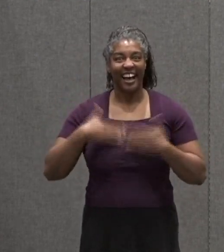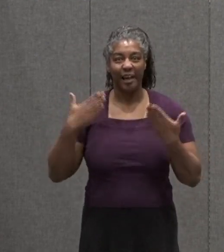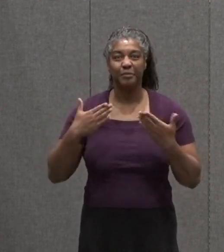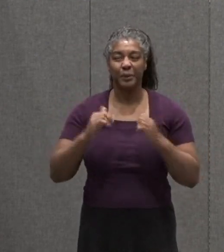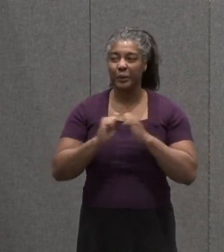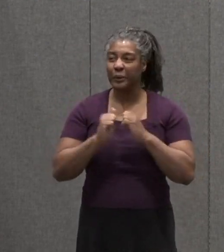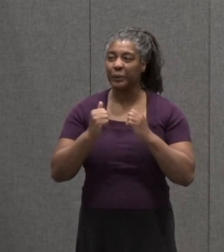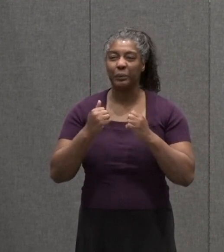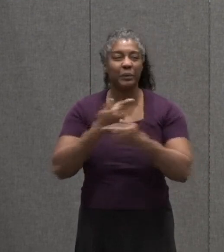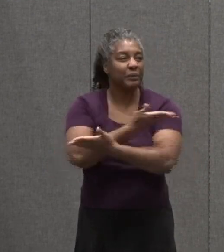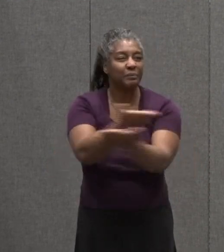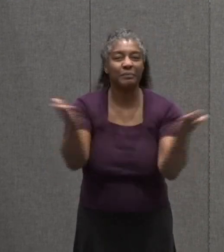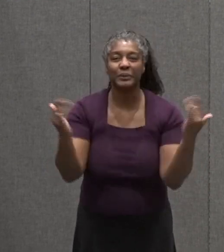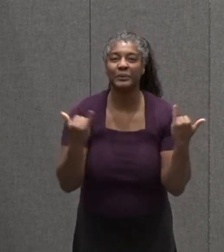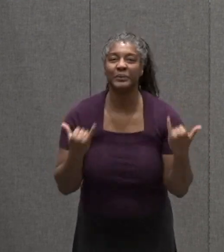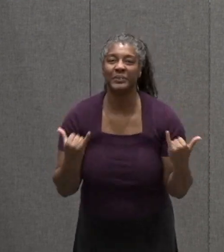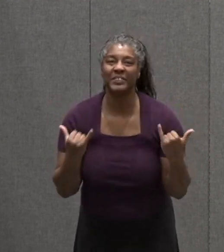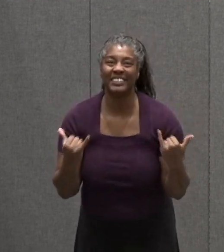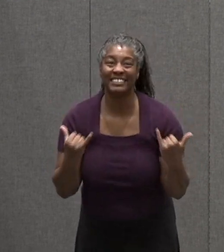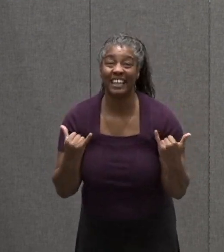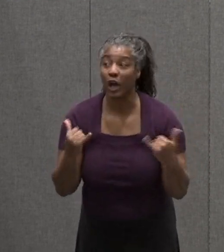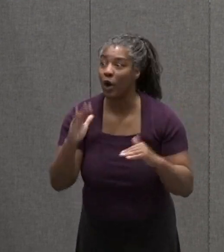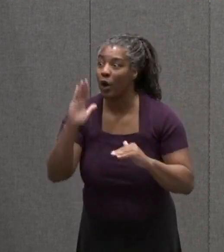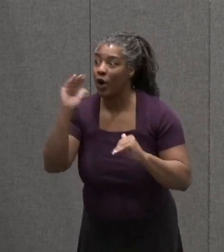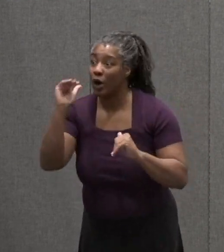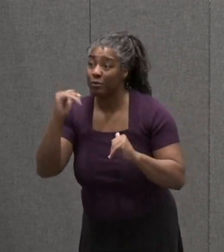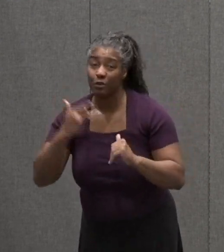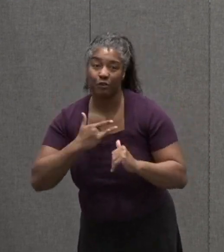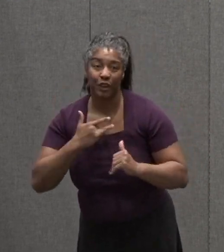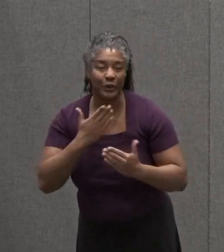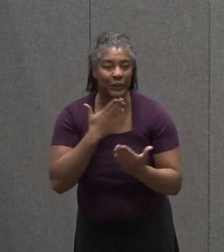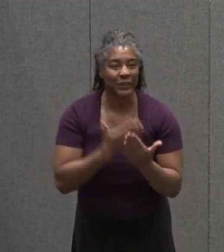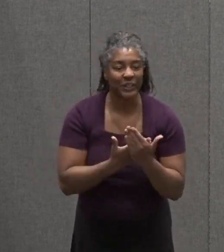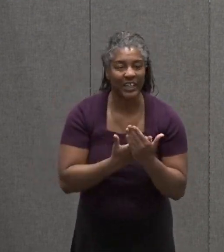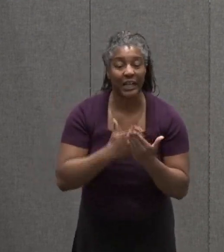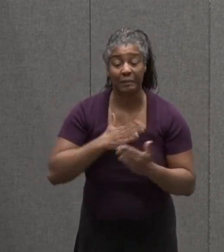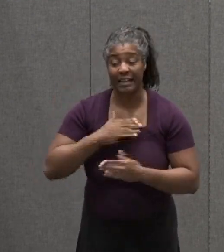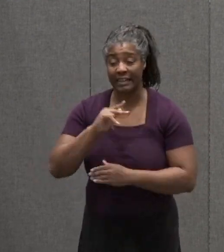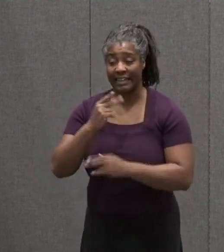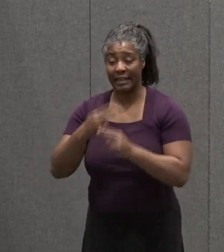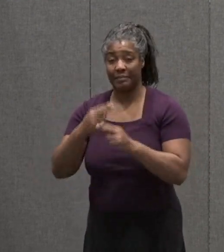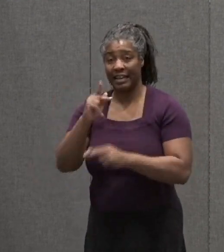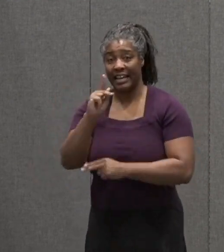I Hope you are doing well out there. My name is Carrie Yogi, you can call me Carrie.